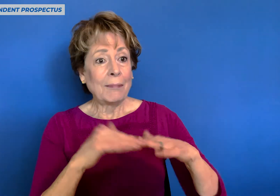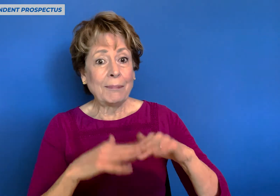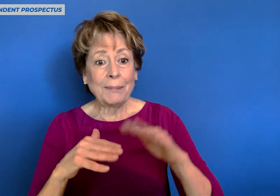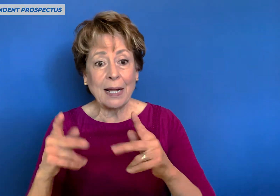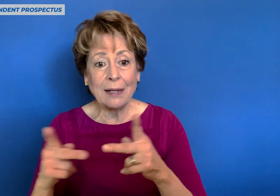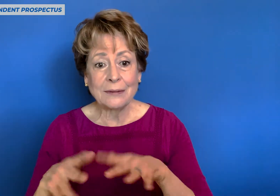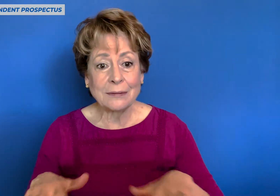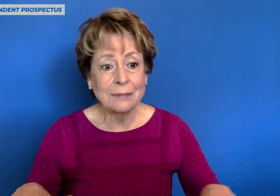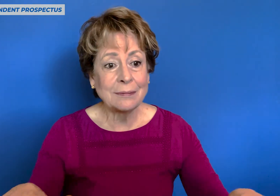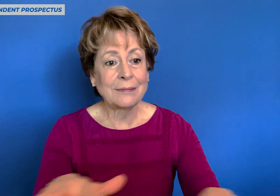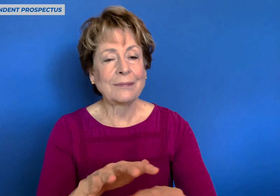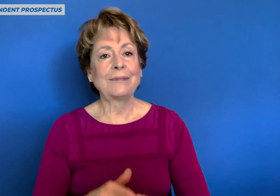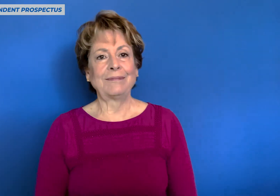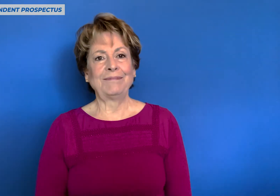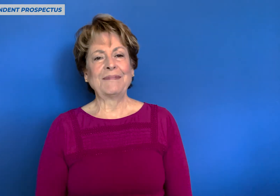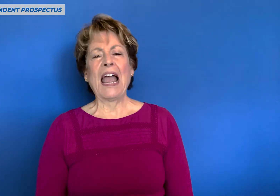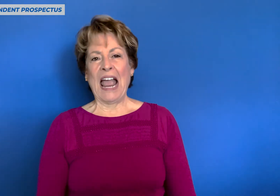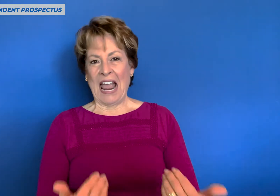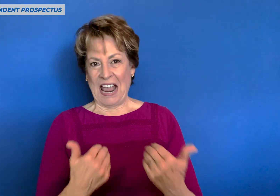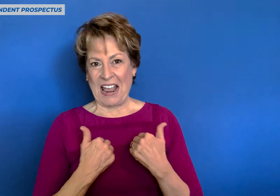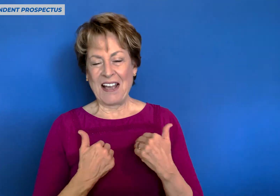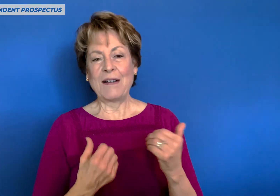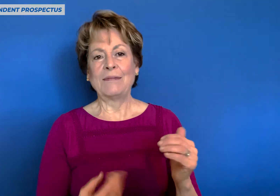and buildings and other places on campus.